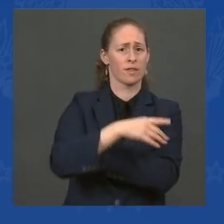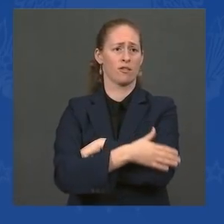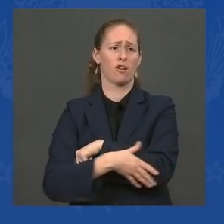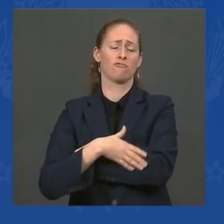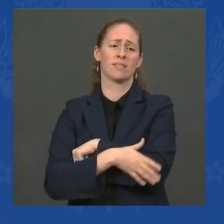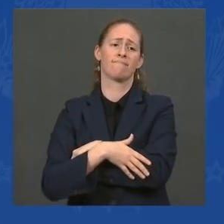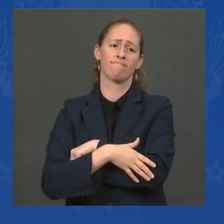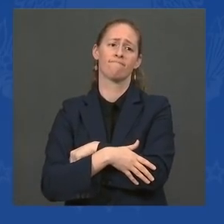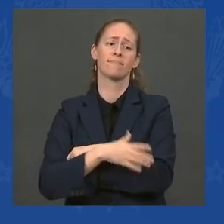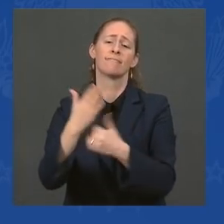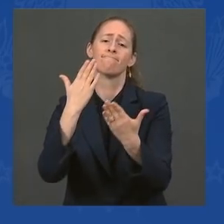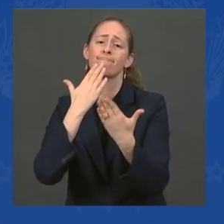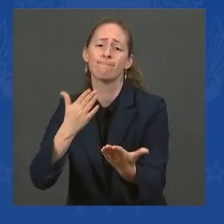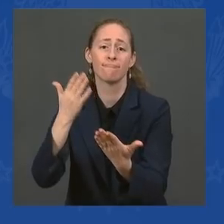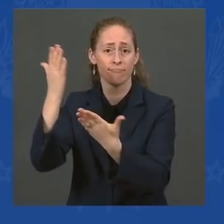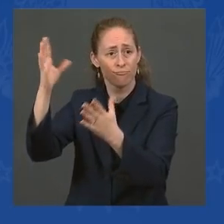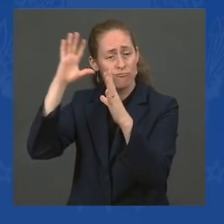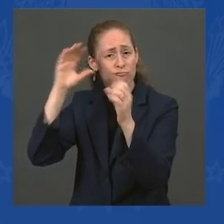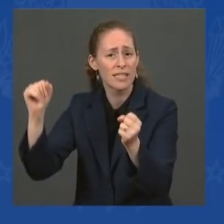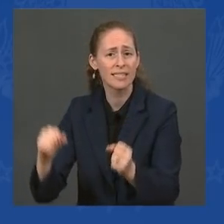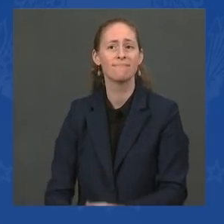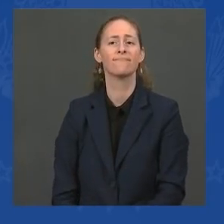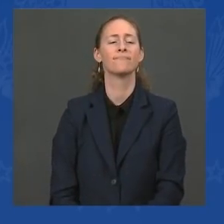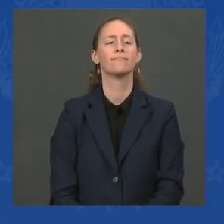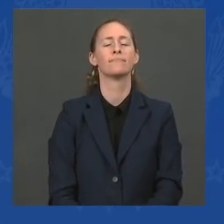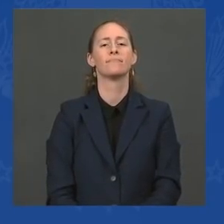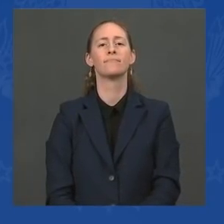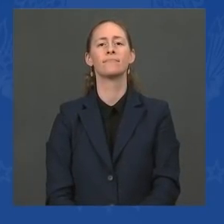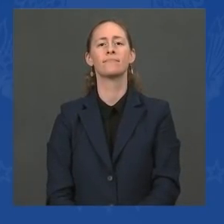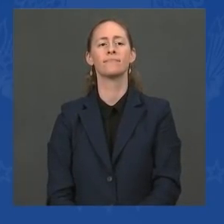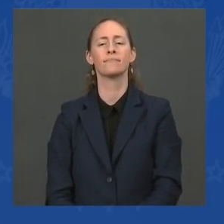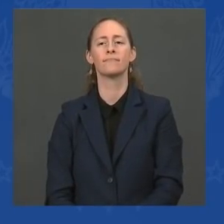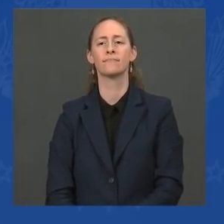The President: Well, thank you. And you make a very good point that we're --